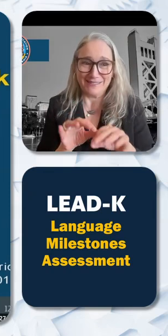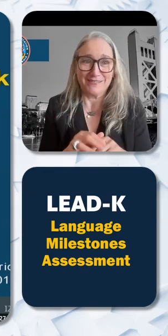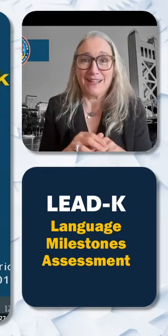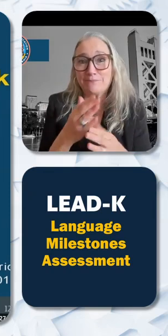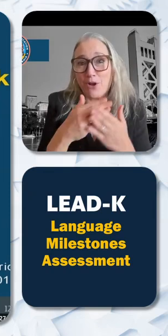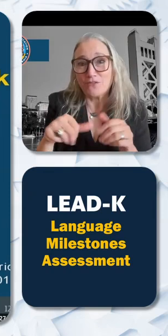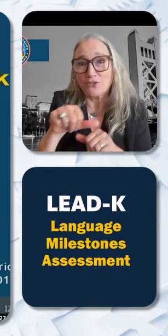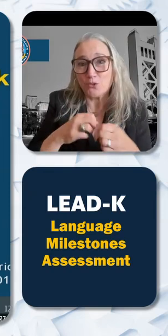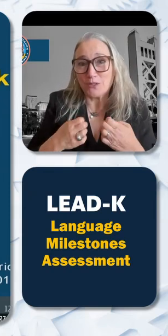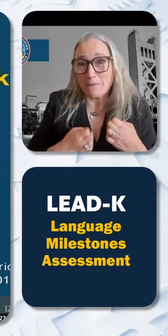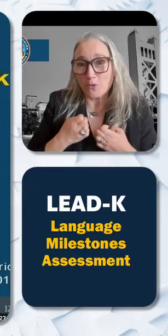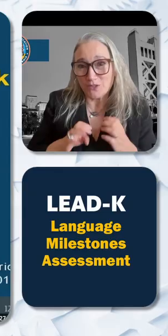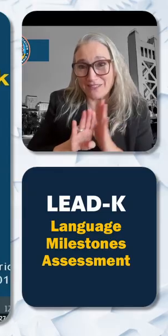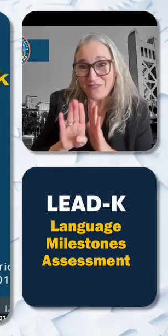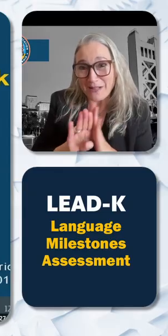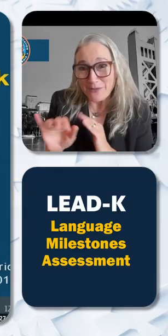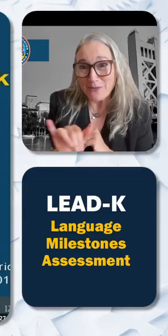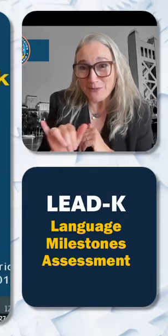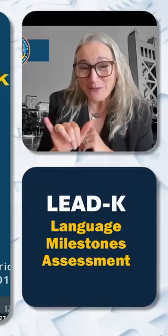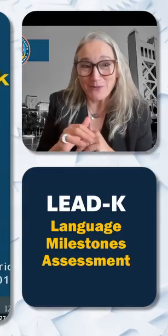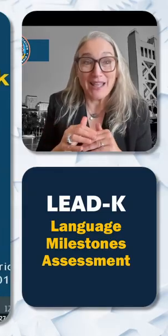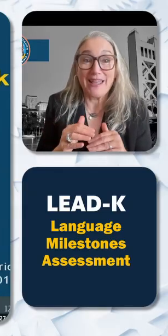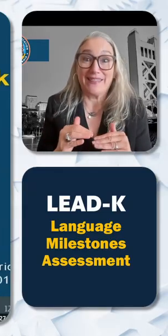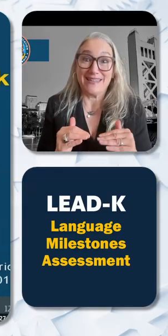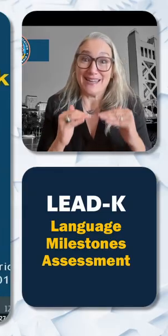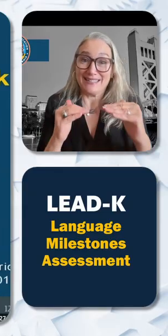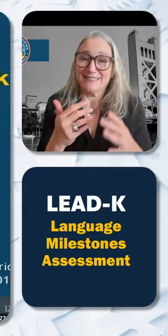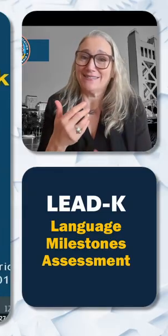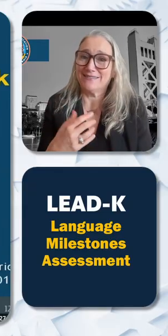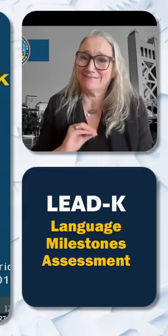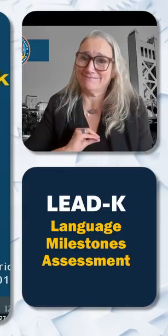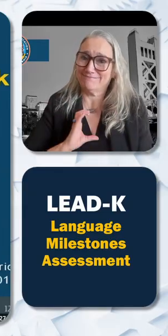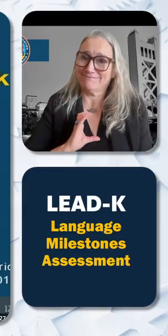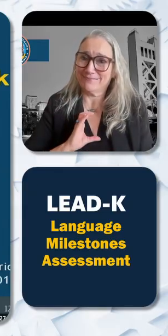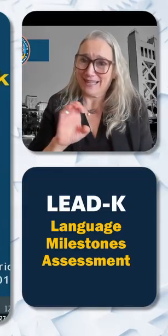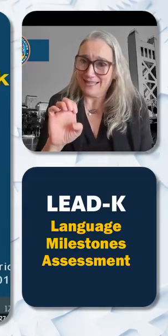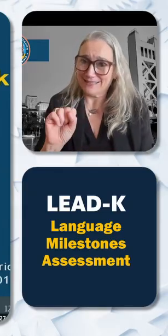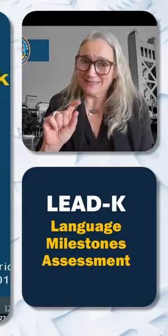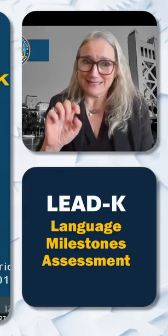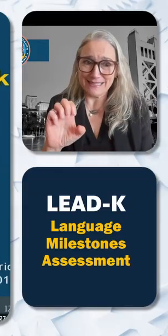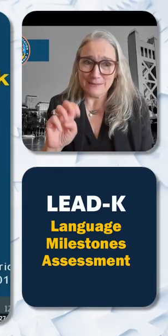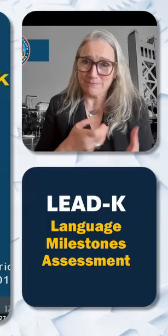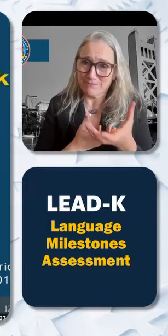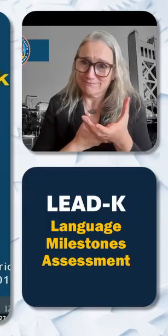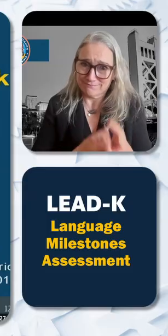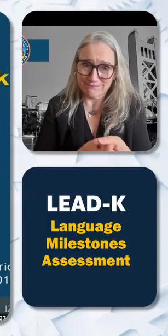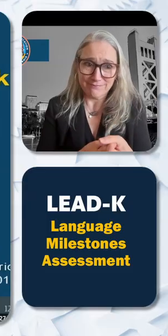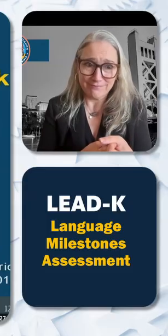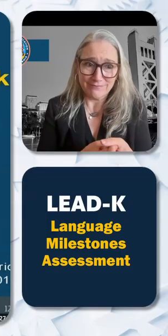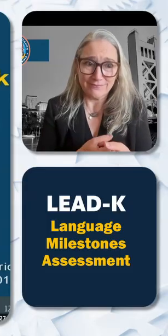Belonging is critical. Especially for social-emotional development. Moving up this here,